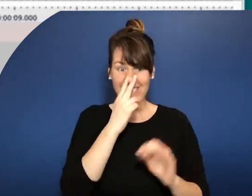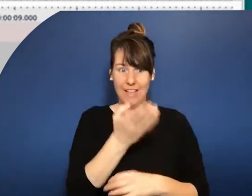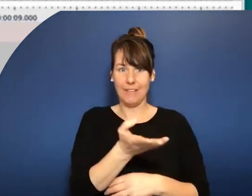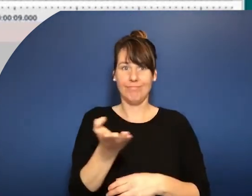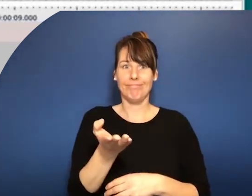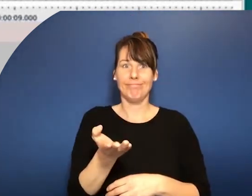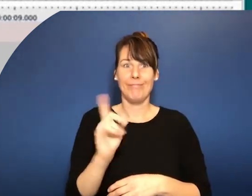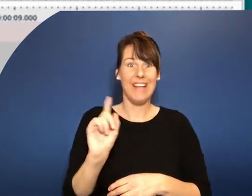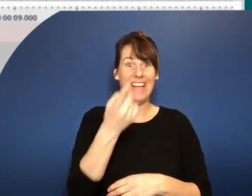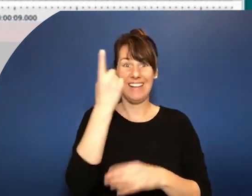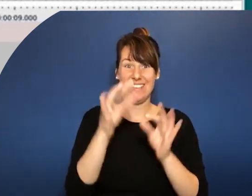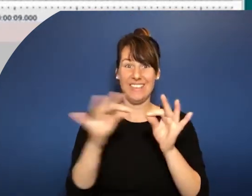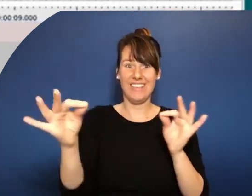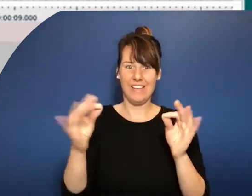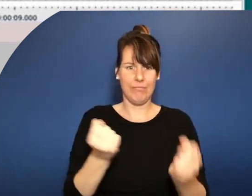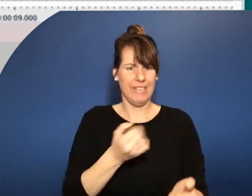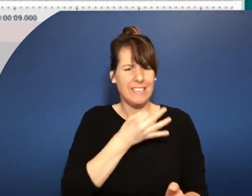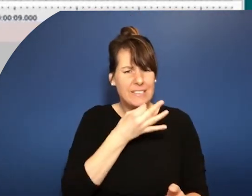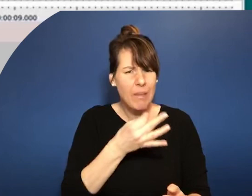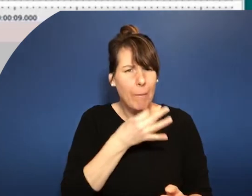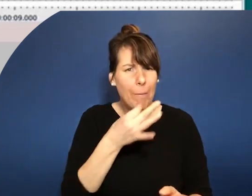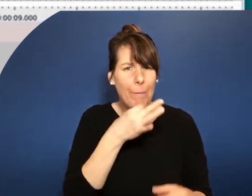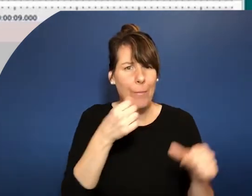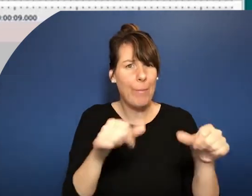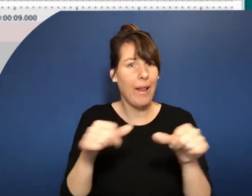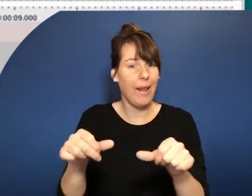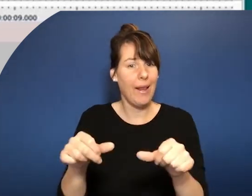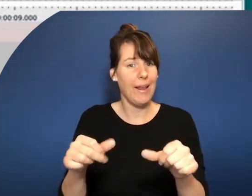And I have my first tier and first simple annotations.